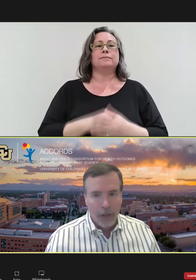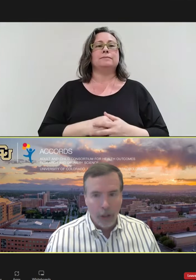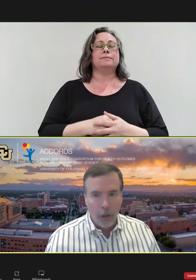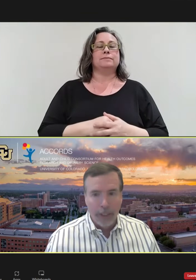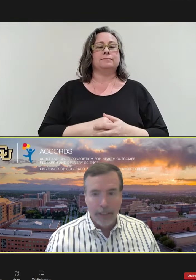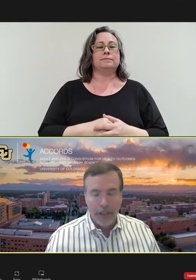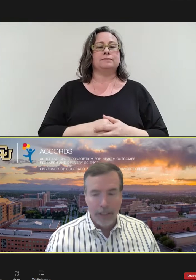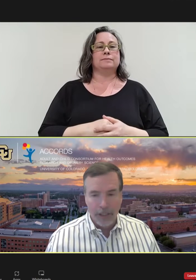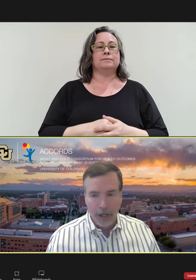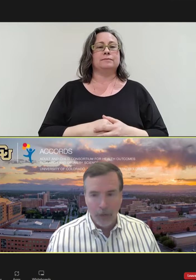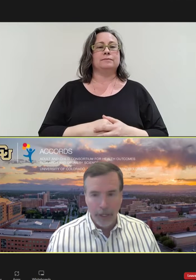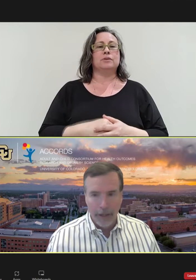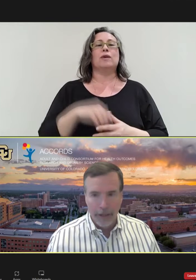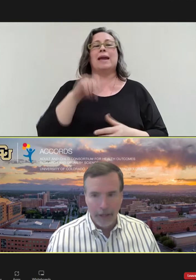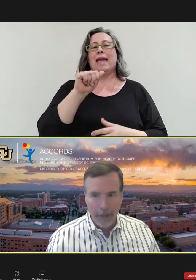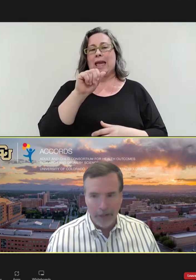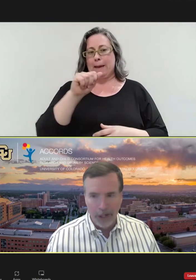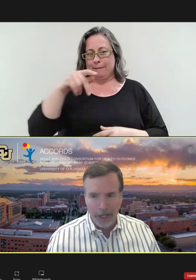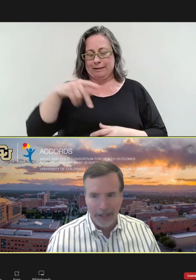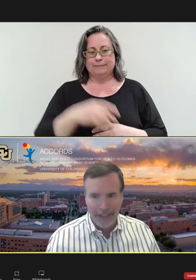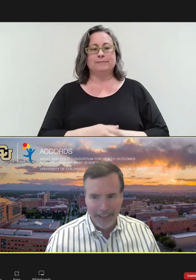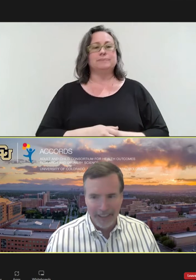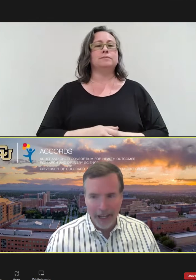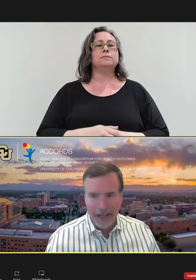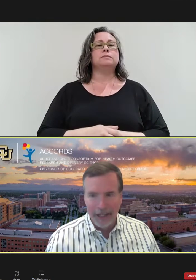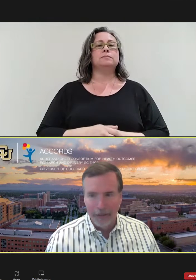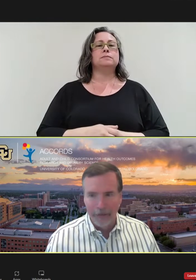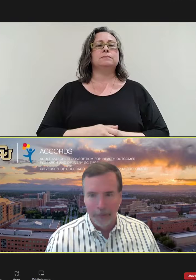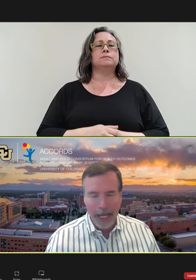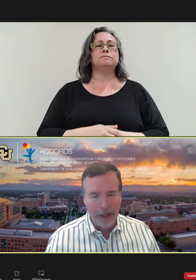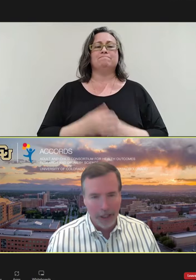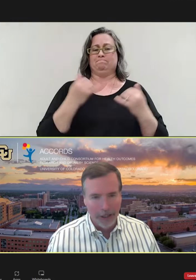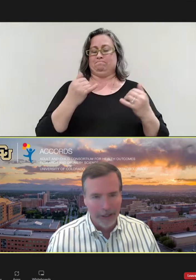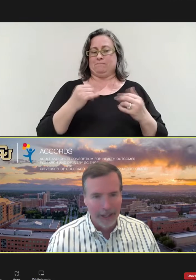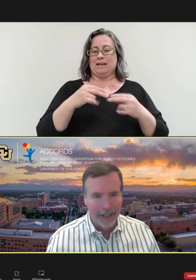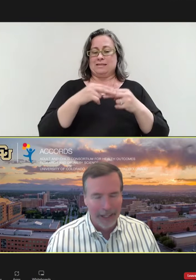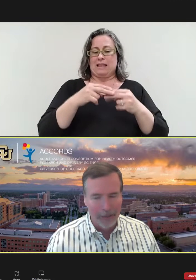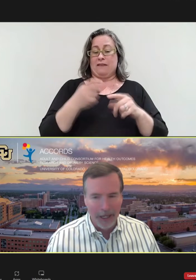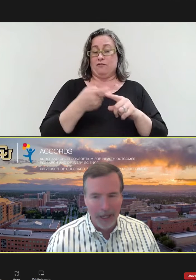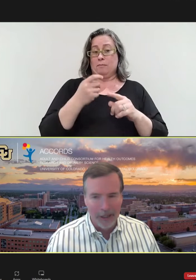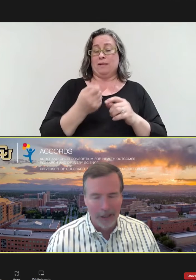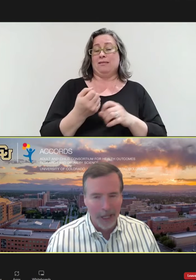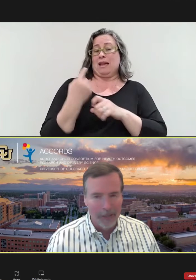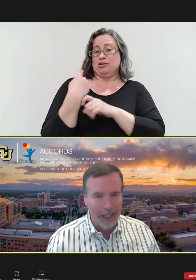So, just to start with, I'm showing a slide from last year, Dr. Peacock showed the updated